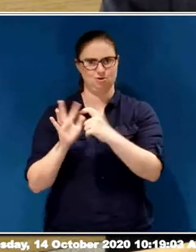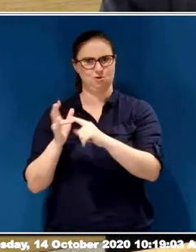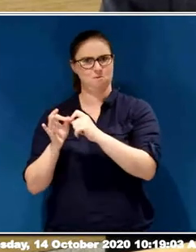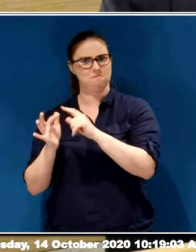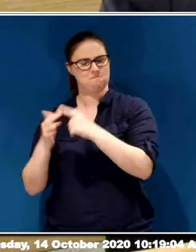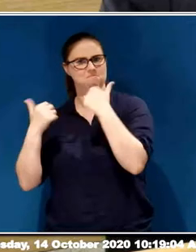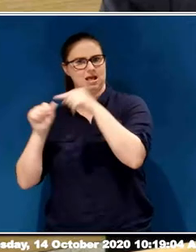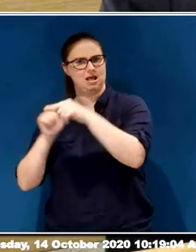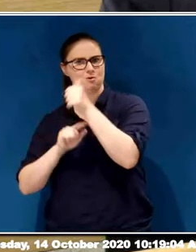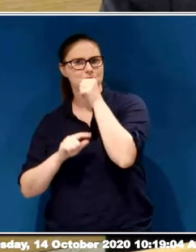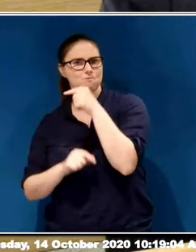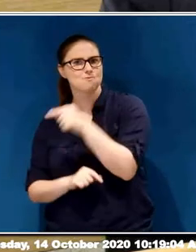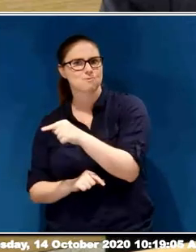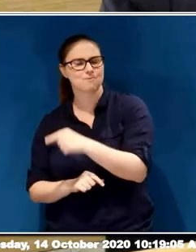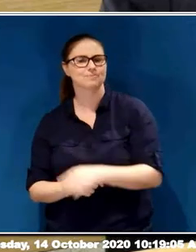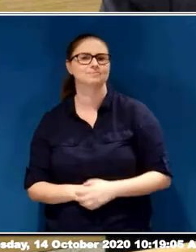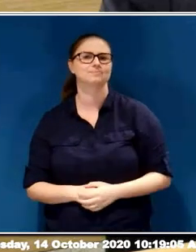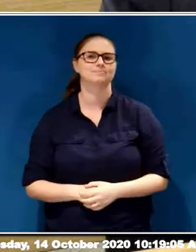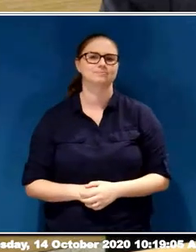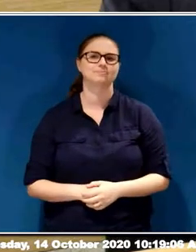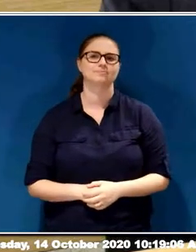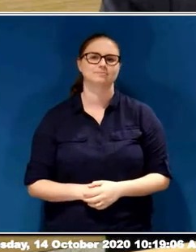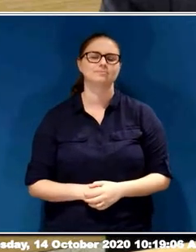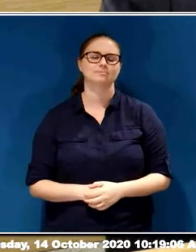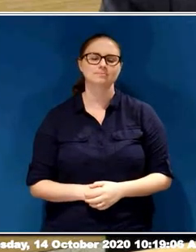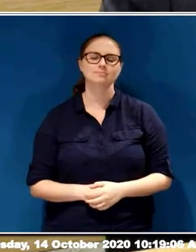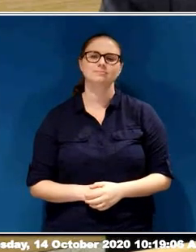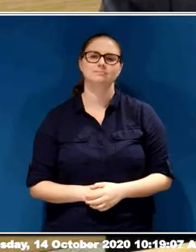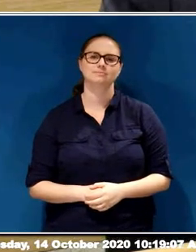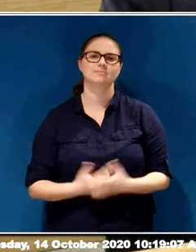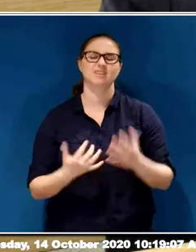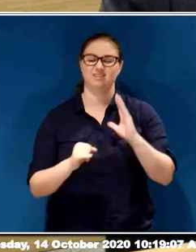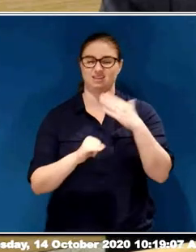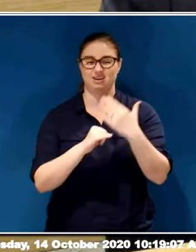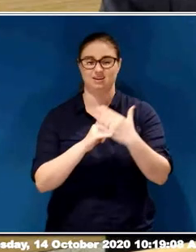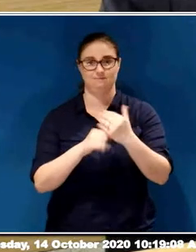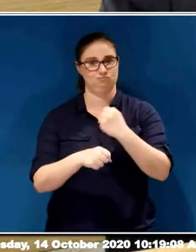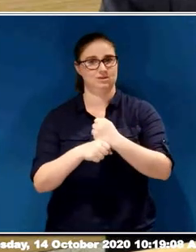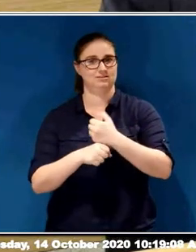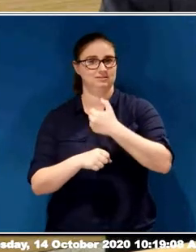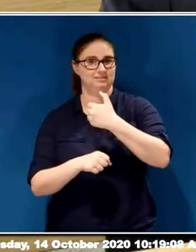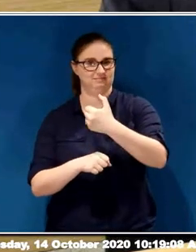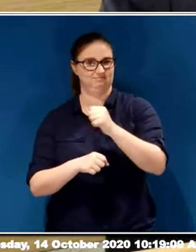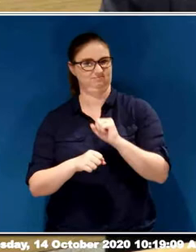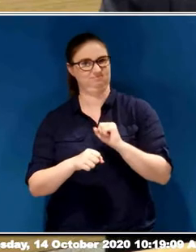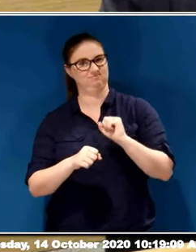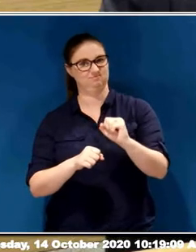he was able to go up on to stage and graduate with his Year 6 class.